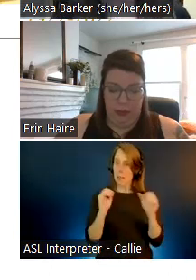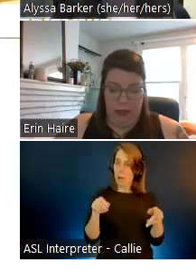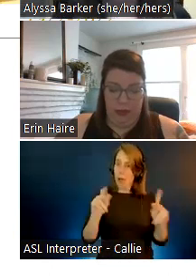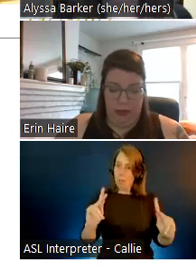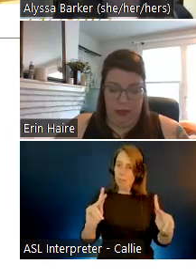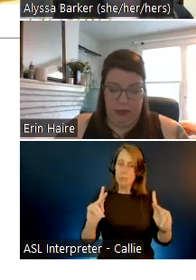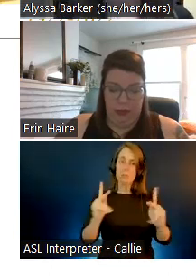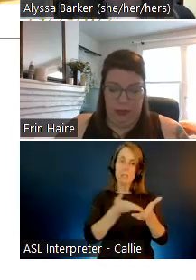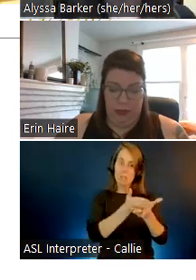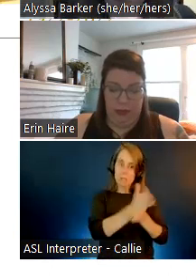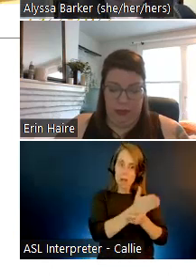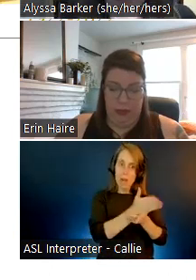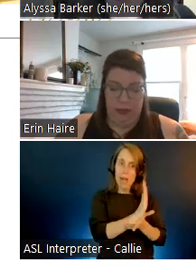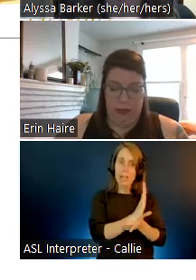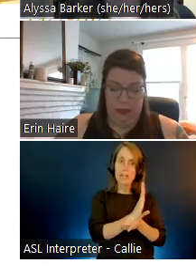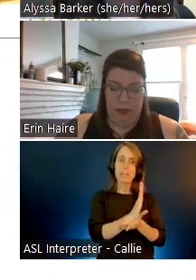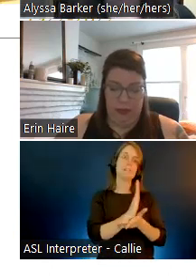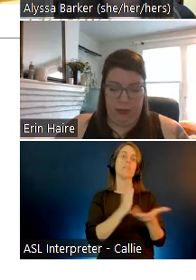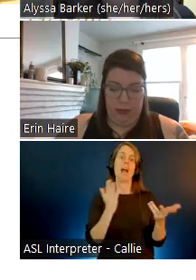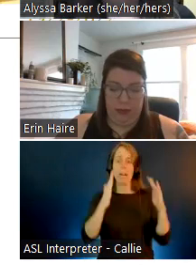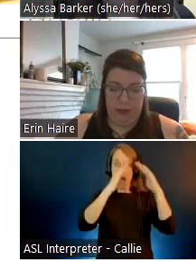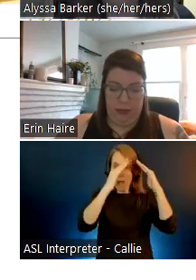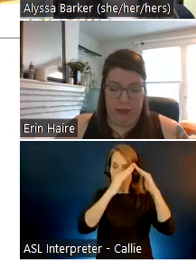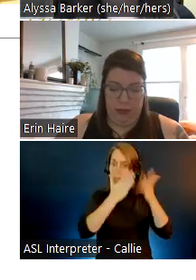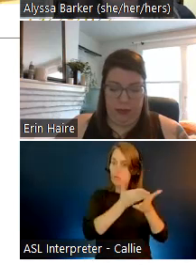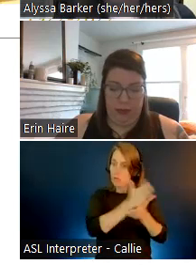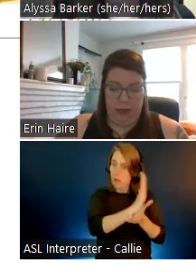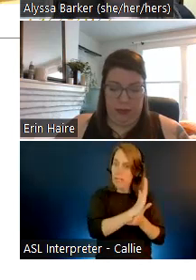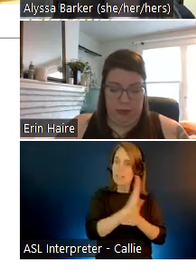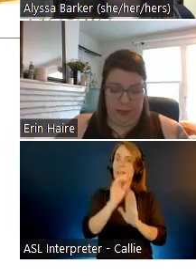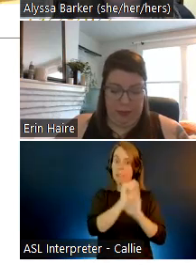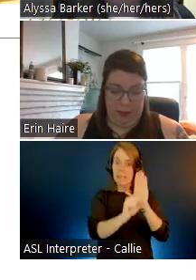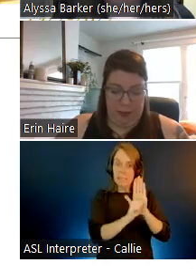but by our state and local laws the south carolina housing law mirrors the federal